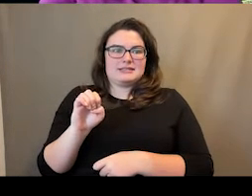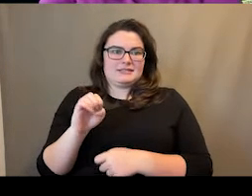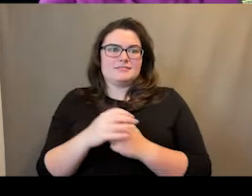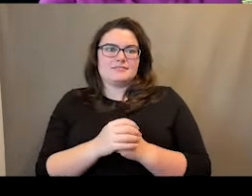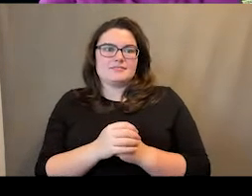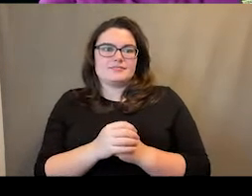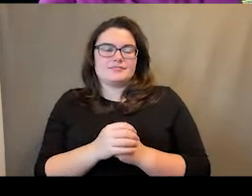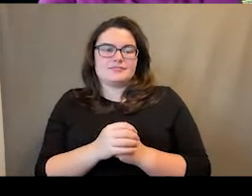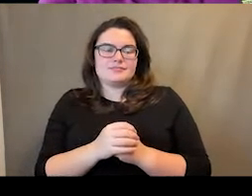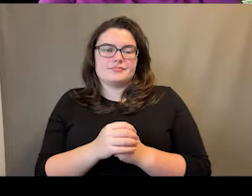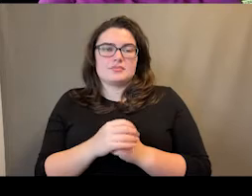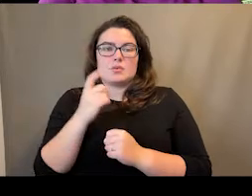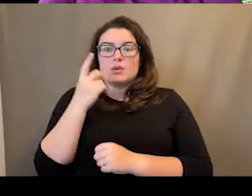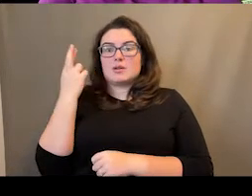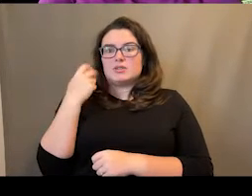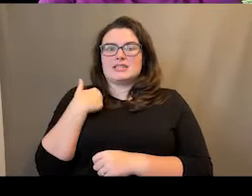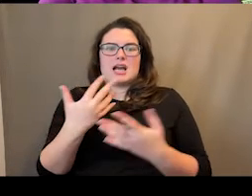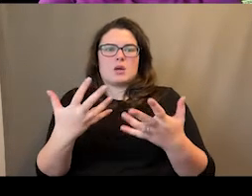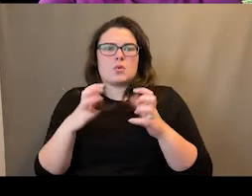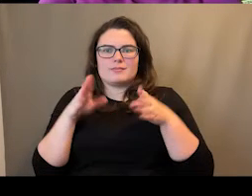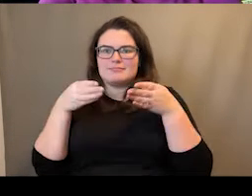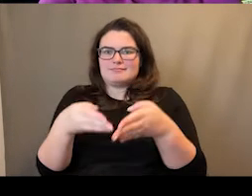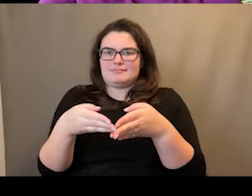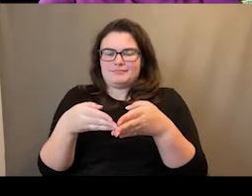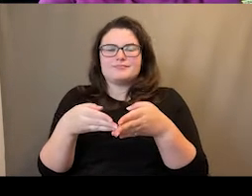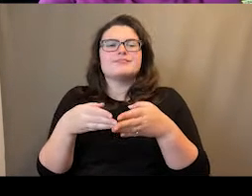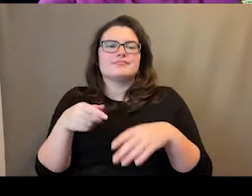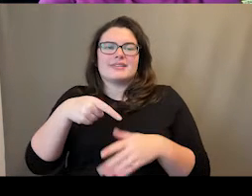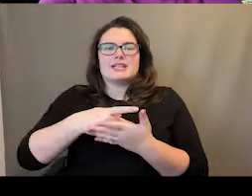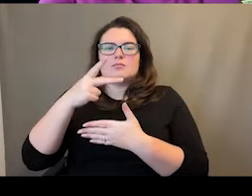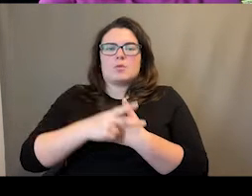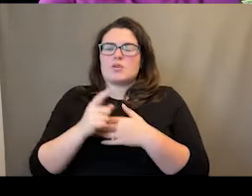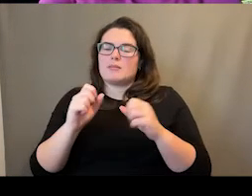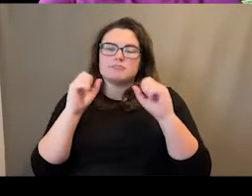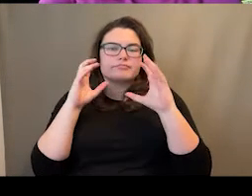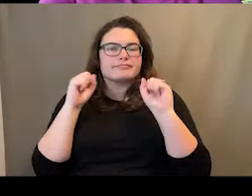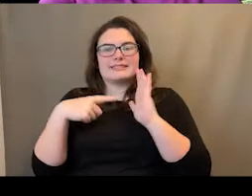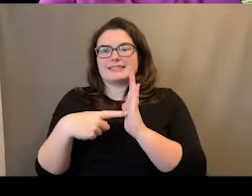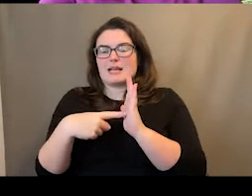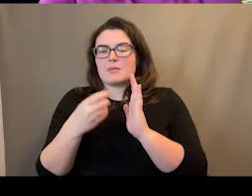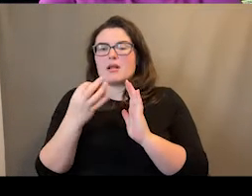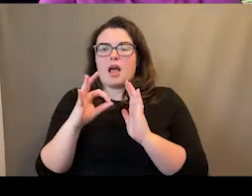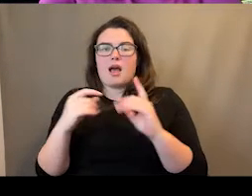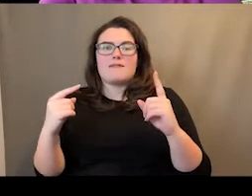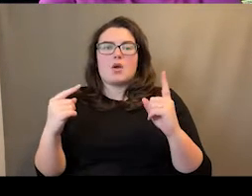One of the reasons that I wanted to highlight it is because this program is a wonderful example of a cross directorate program.